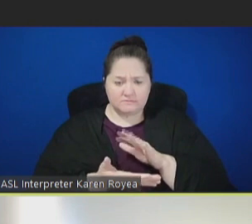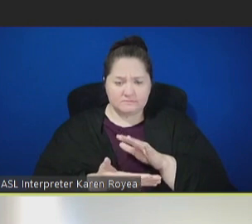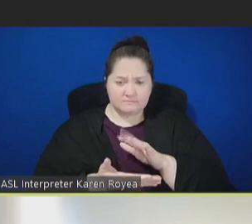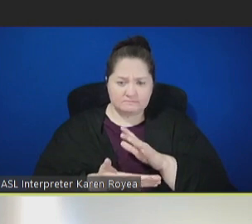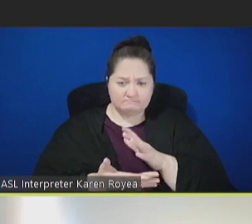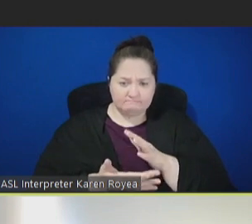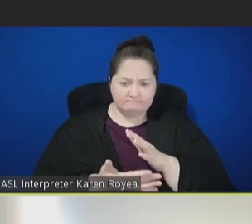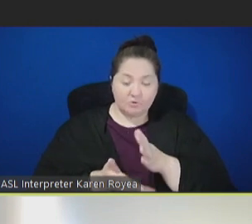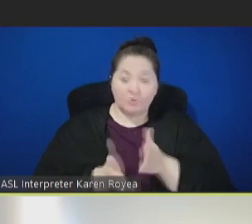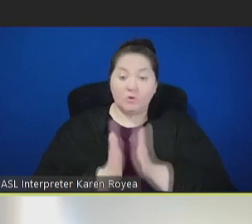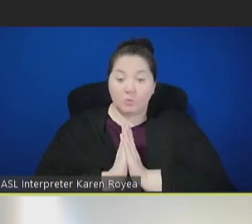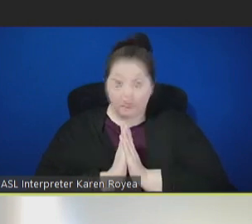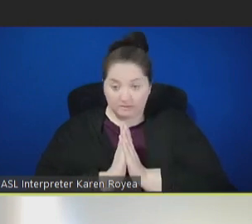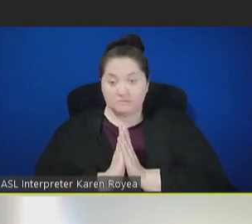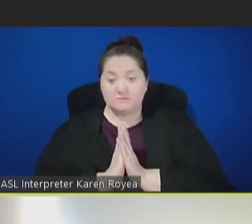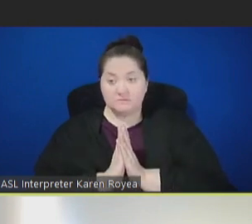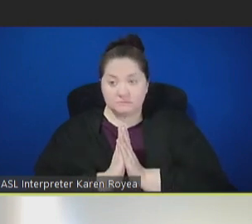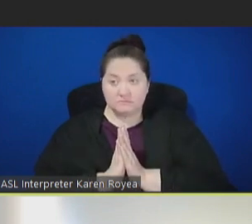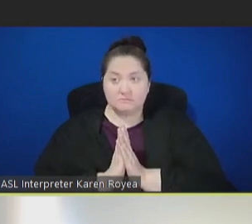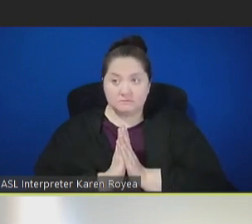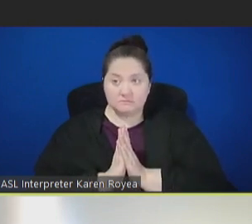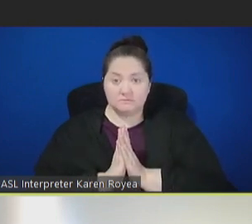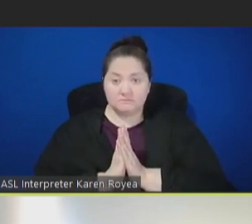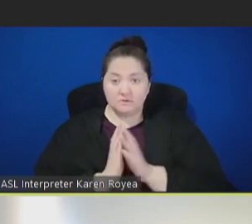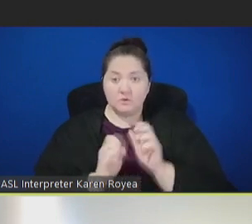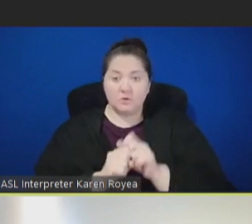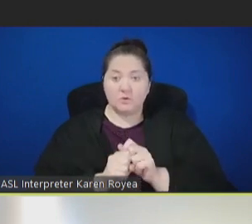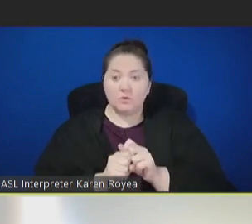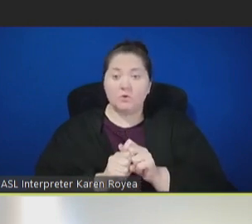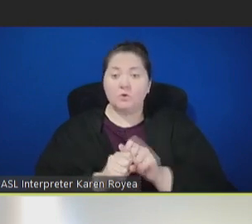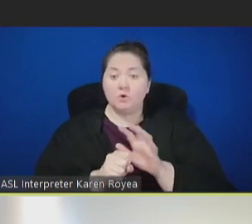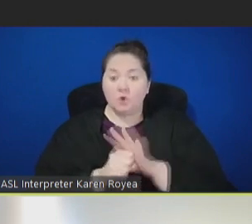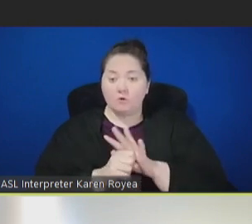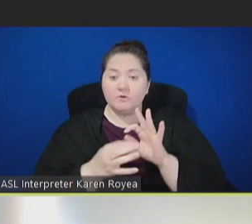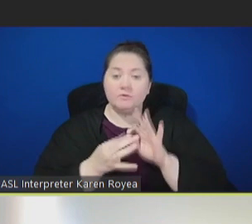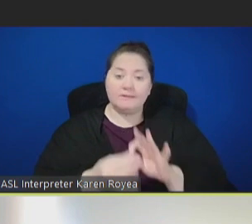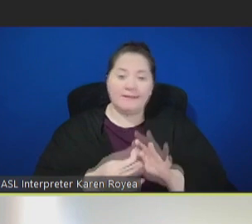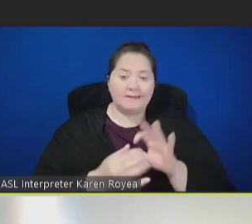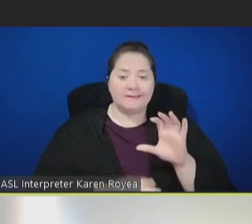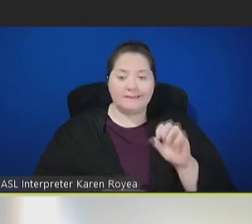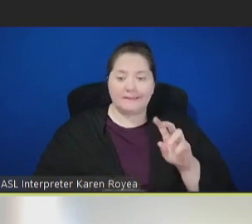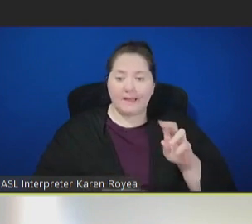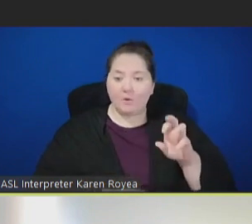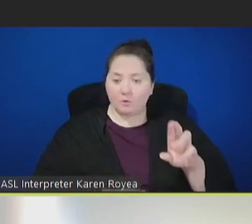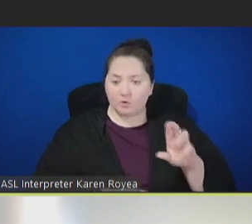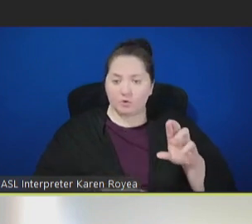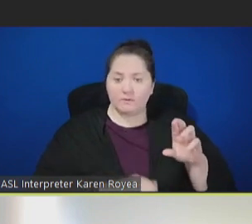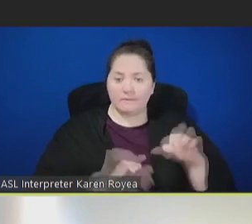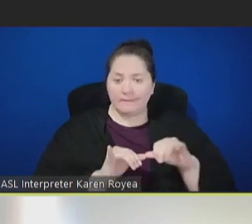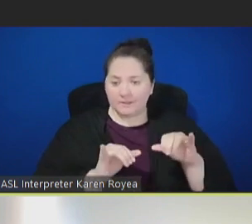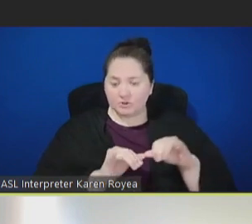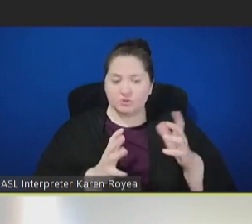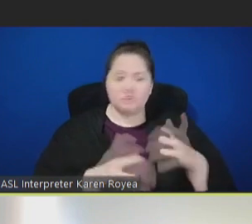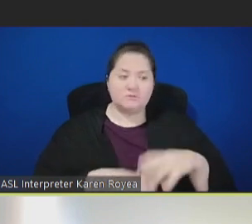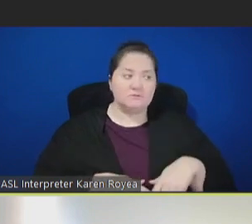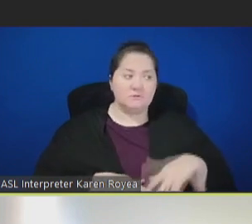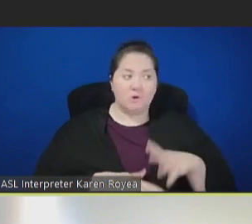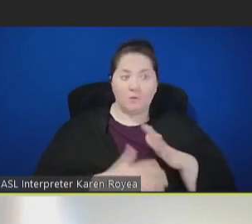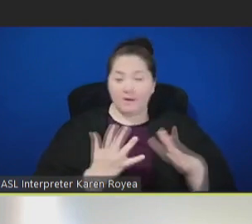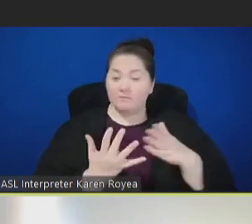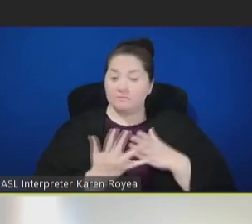requests for COVID-19 related countermeasures. And thankfully, they've gone through about 3,000. And